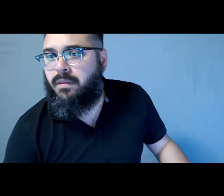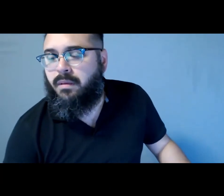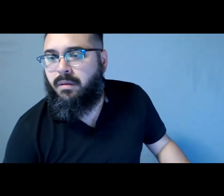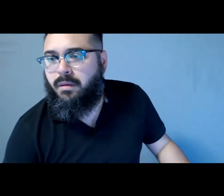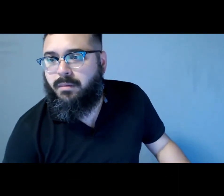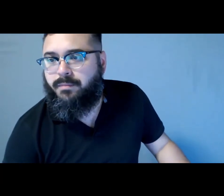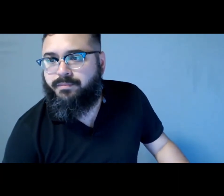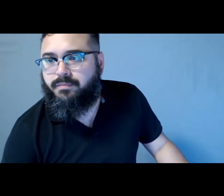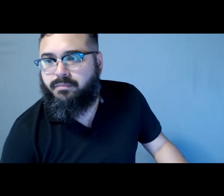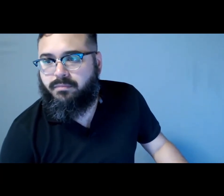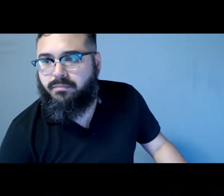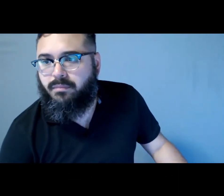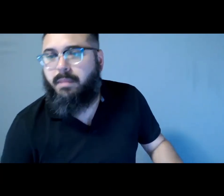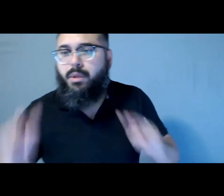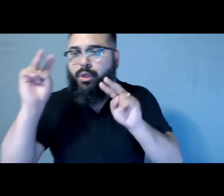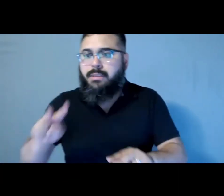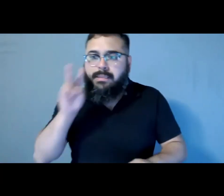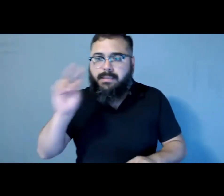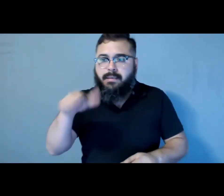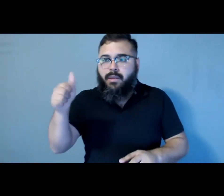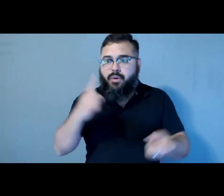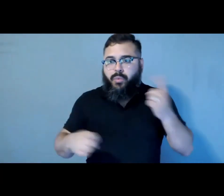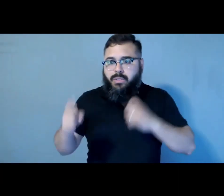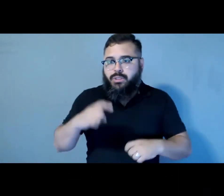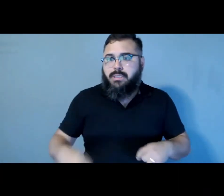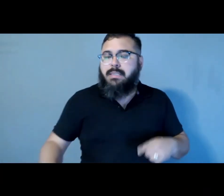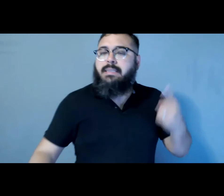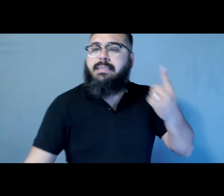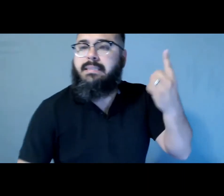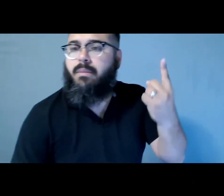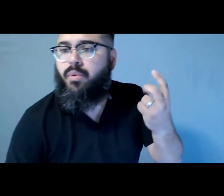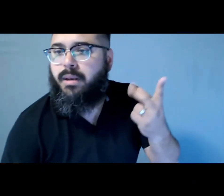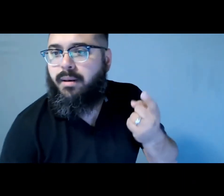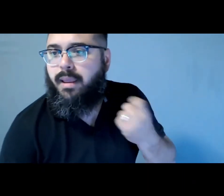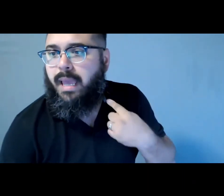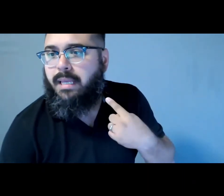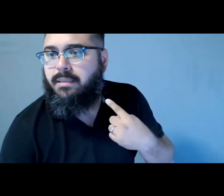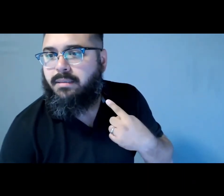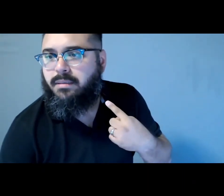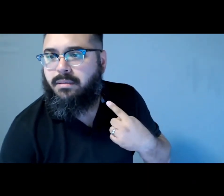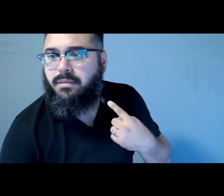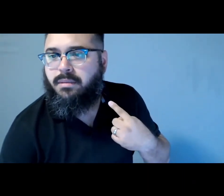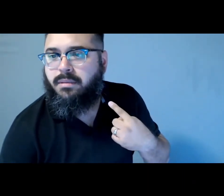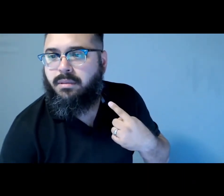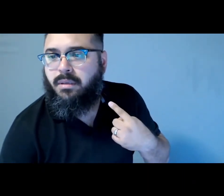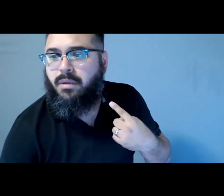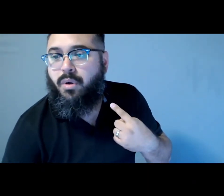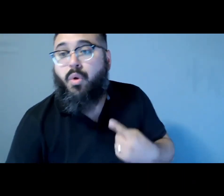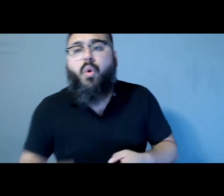there's some other questions, somebody has asked, what determines you to have a disability?